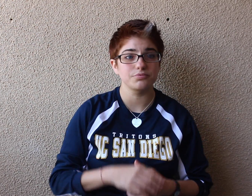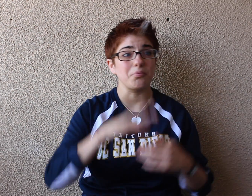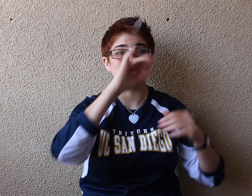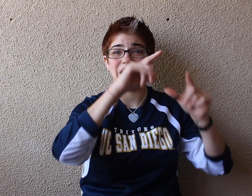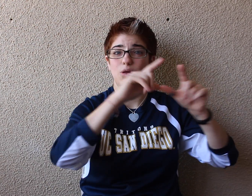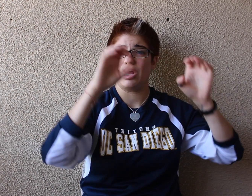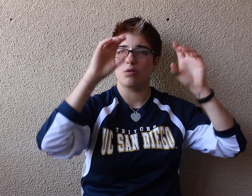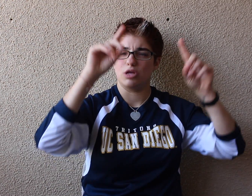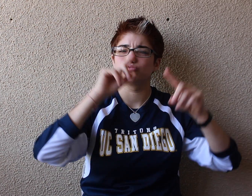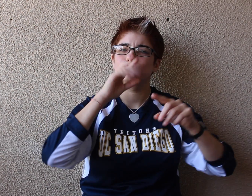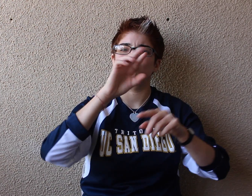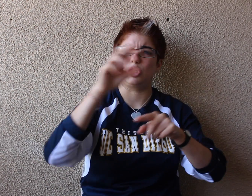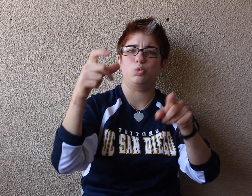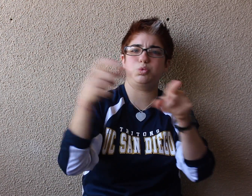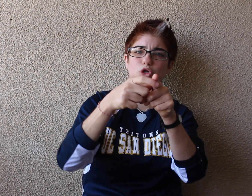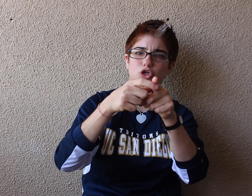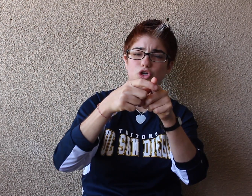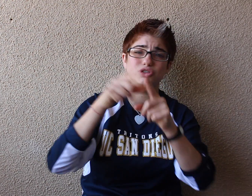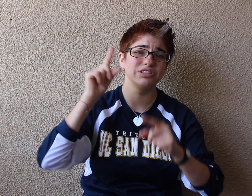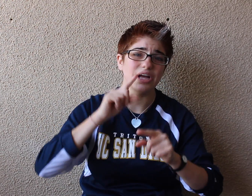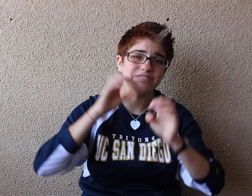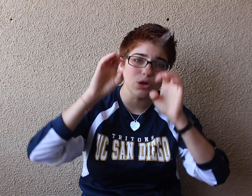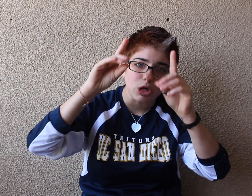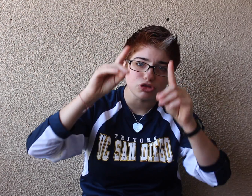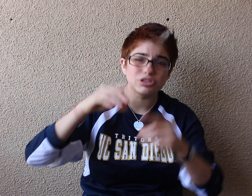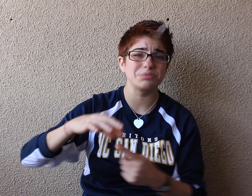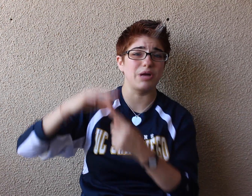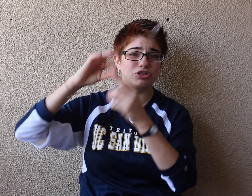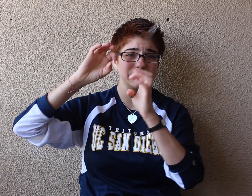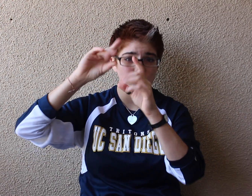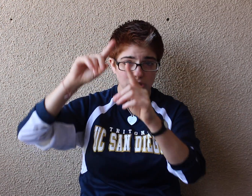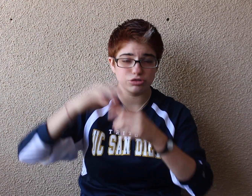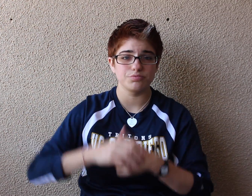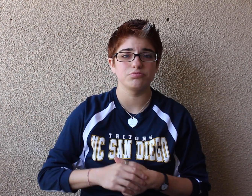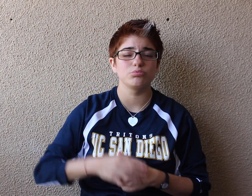Bilingual Education is actually a way of rewording ‘Deaf Education’ and ‘Special Education’